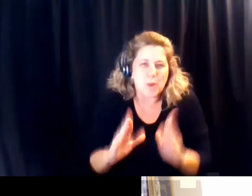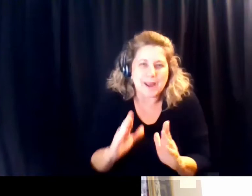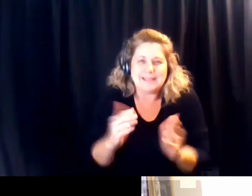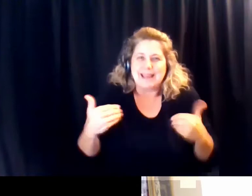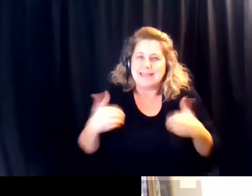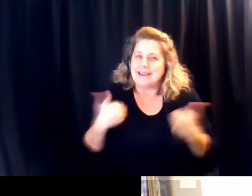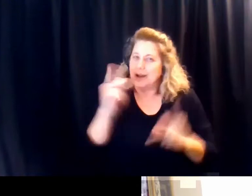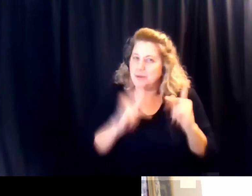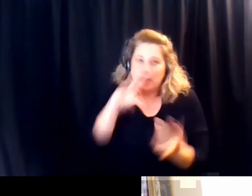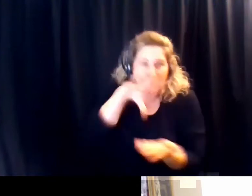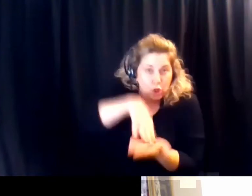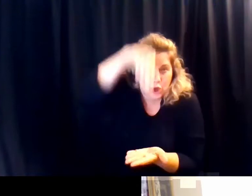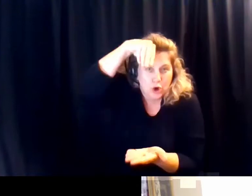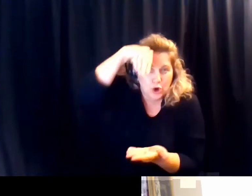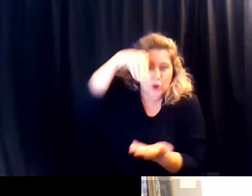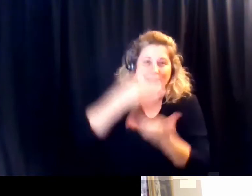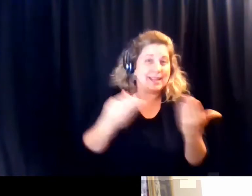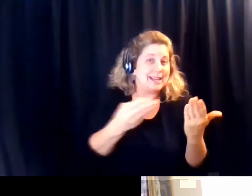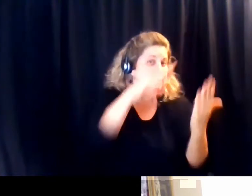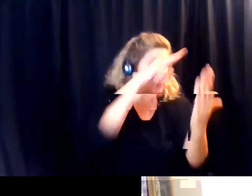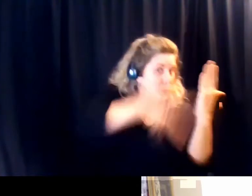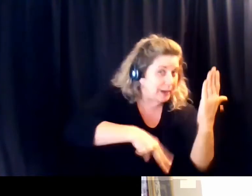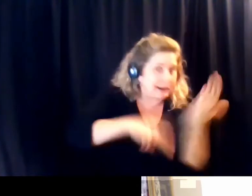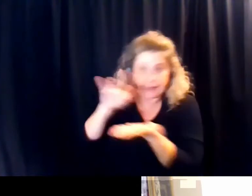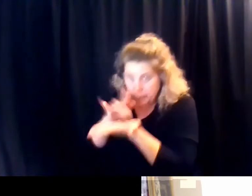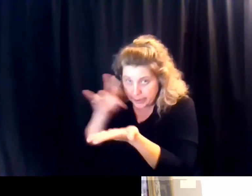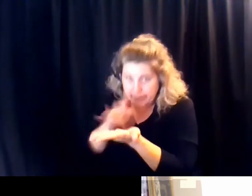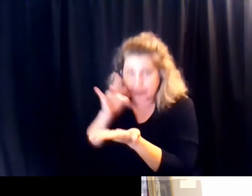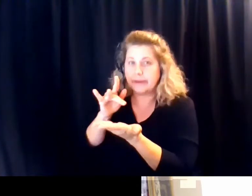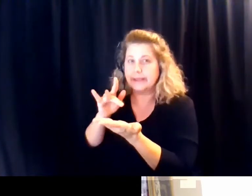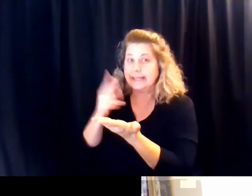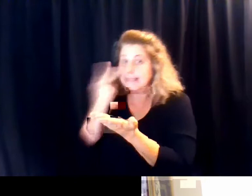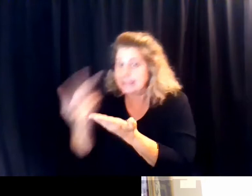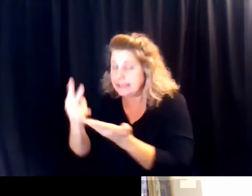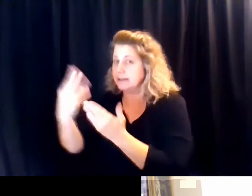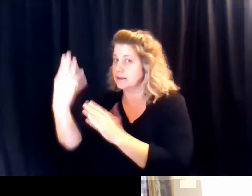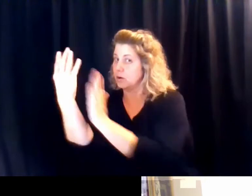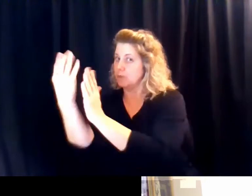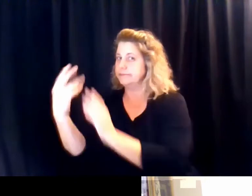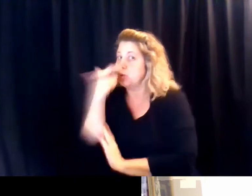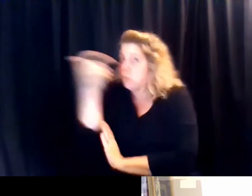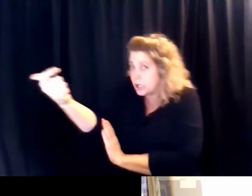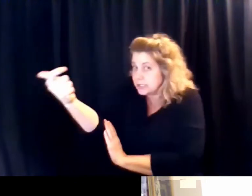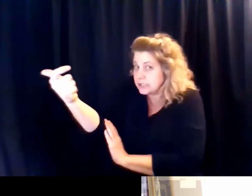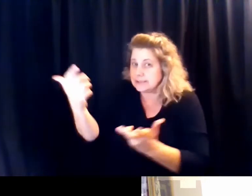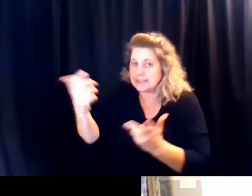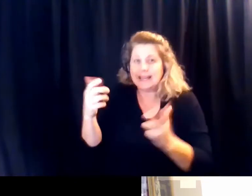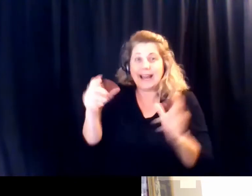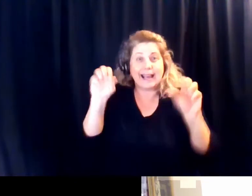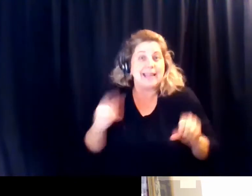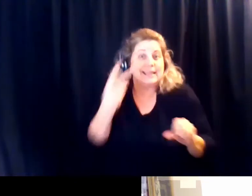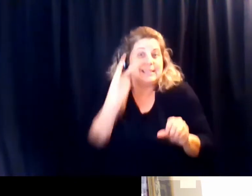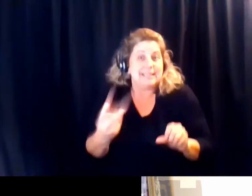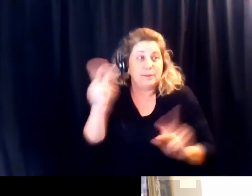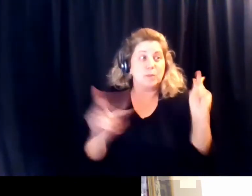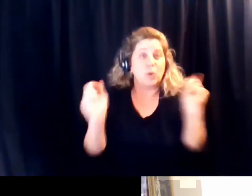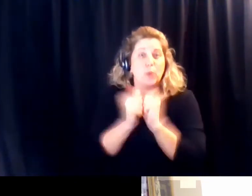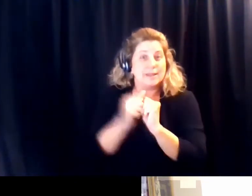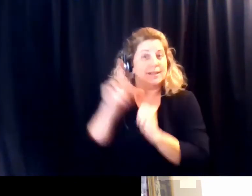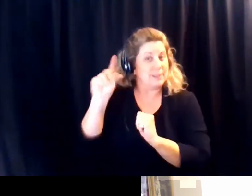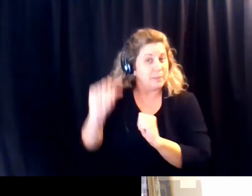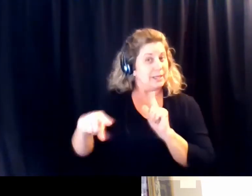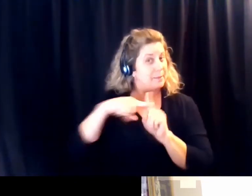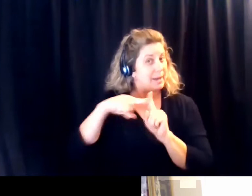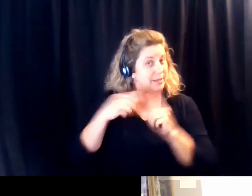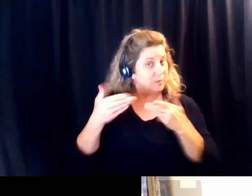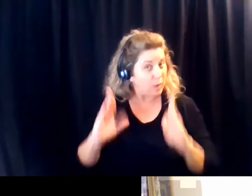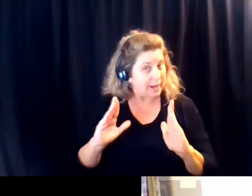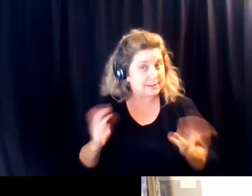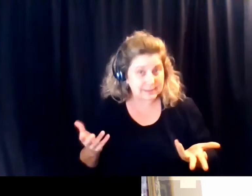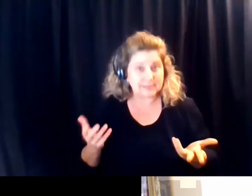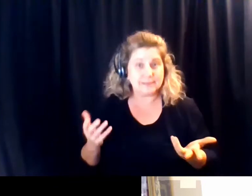Judith Heumann: Learning to speak up for what you want is very important and it doesn't have to be a big thing that you want. It can be, you know, when you're